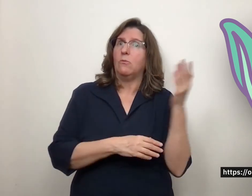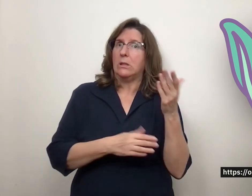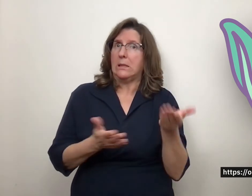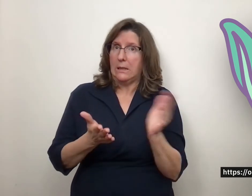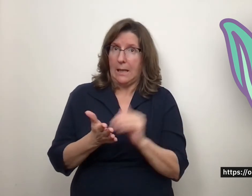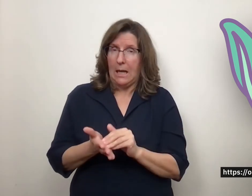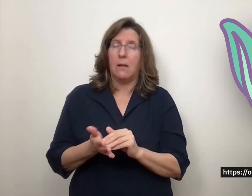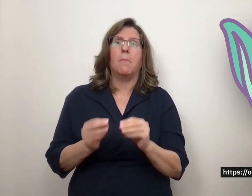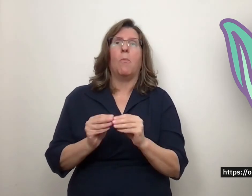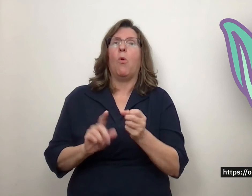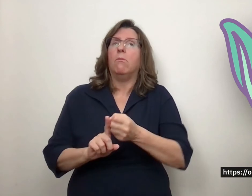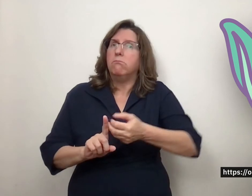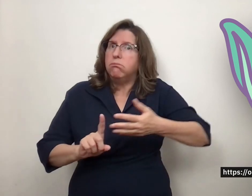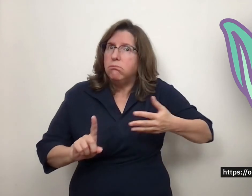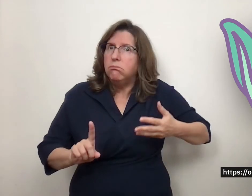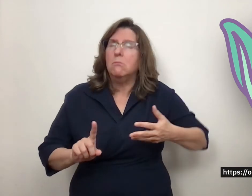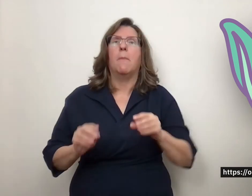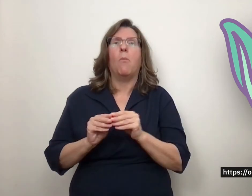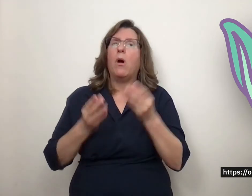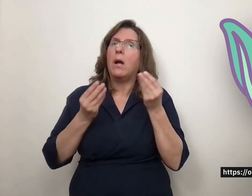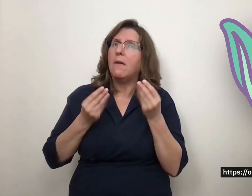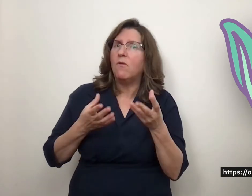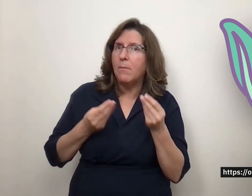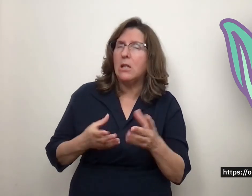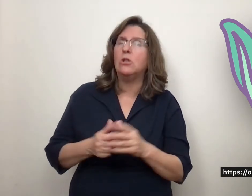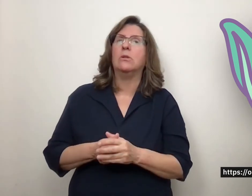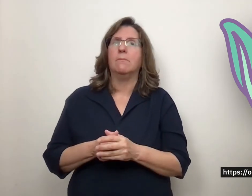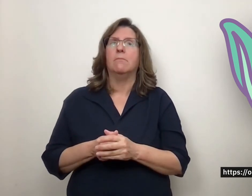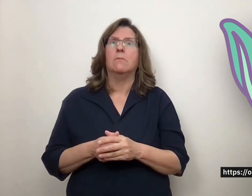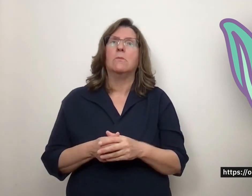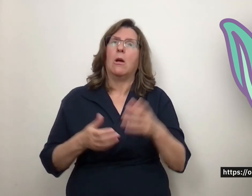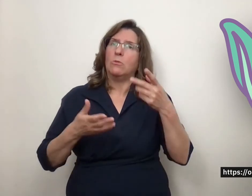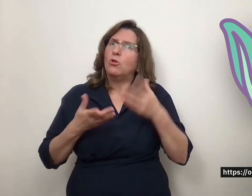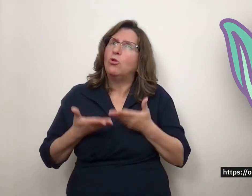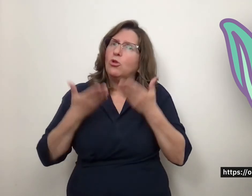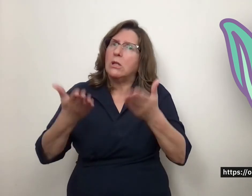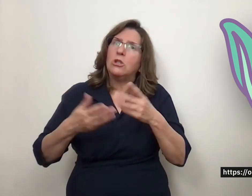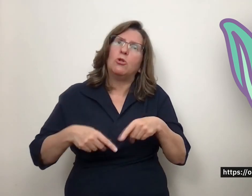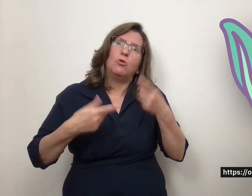It's part of this presentation and it will provide much more information to you.